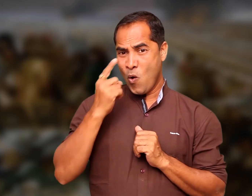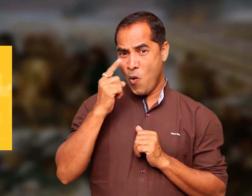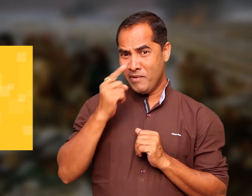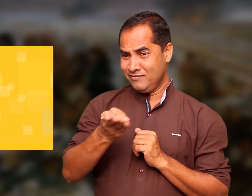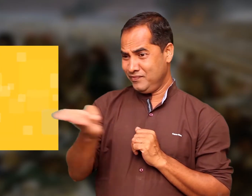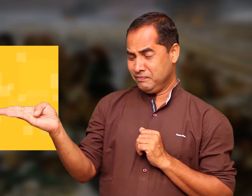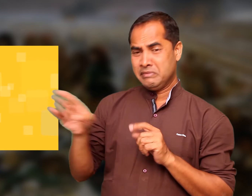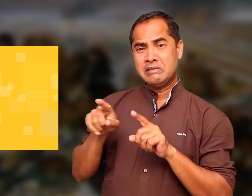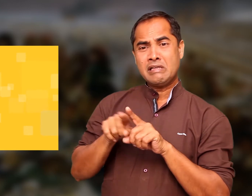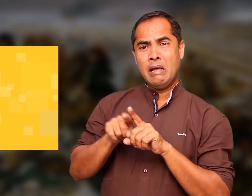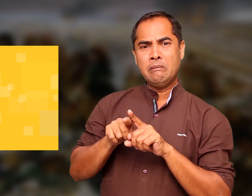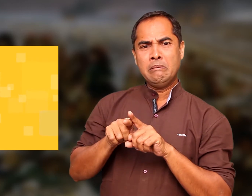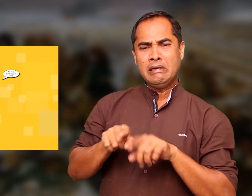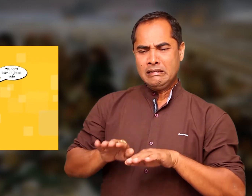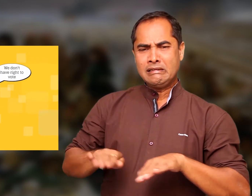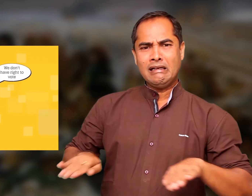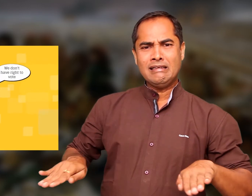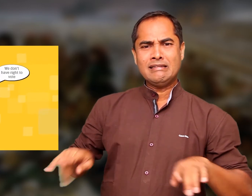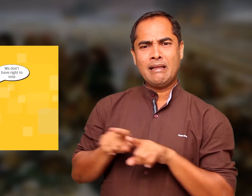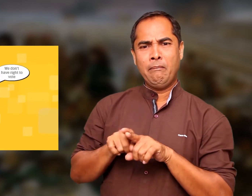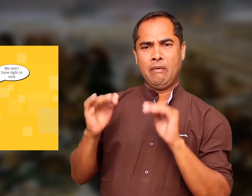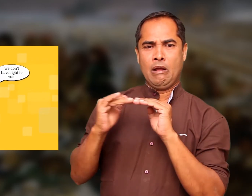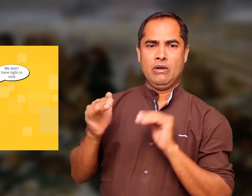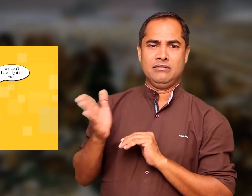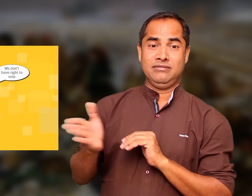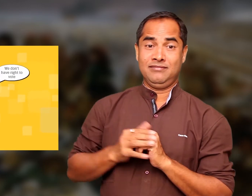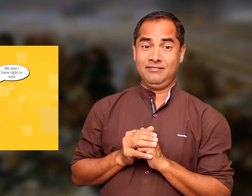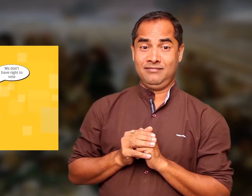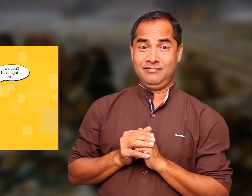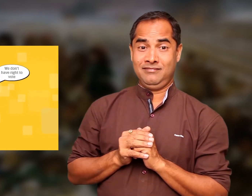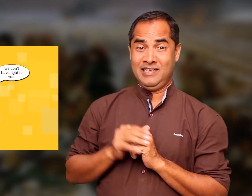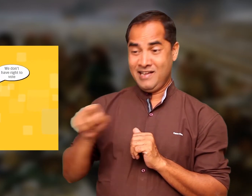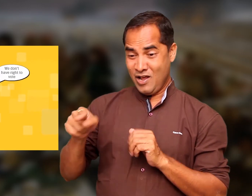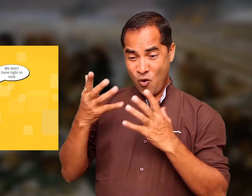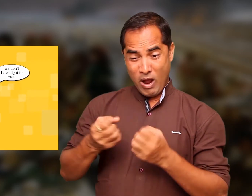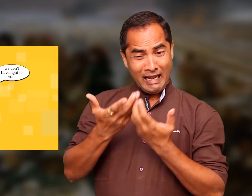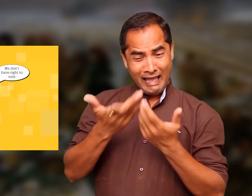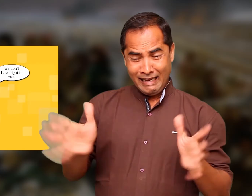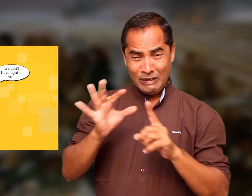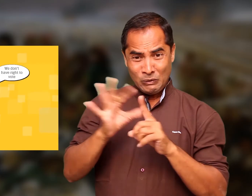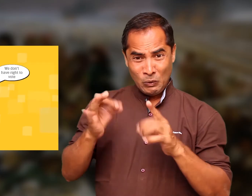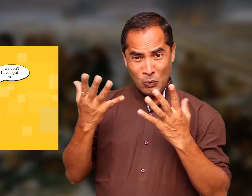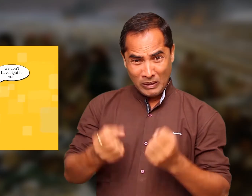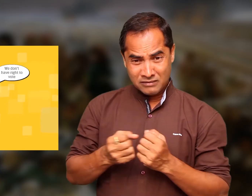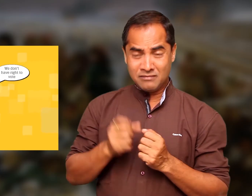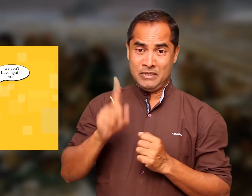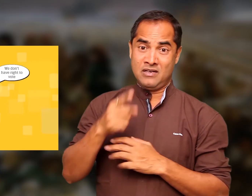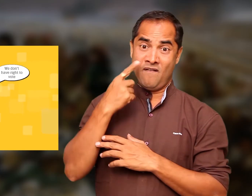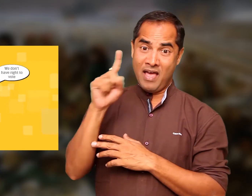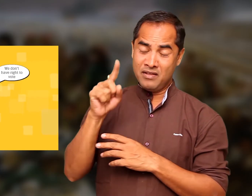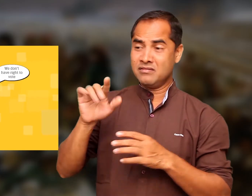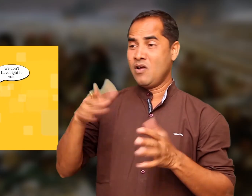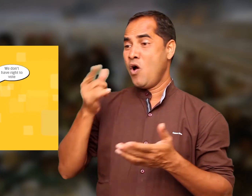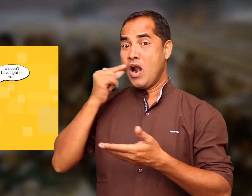During the rule of Napoleon, women were given the status of minor. They had to